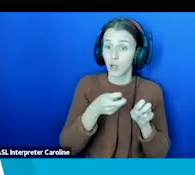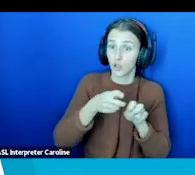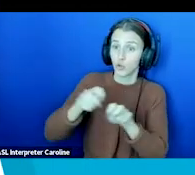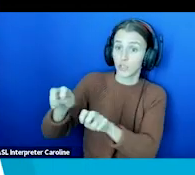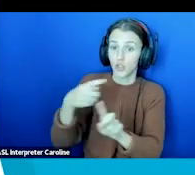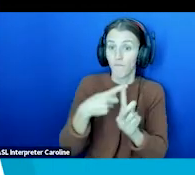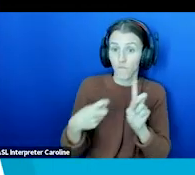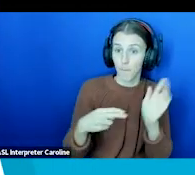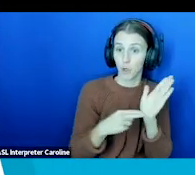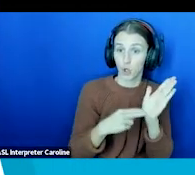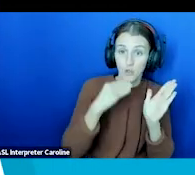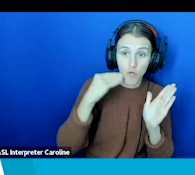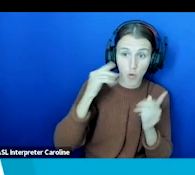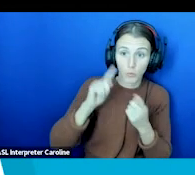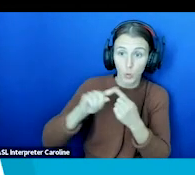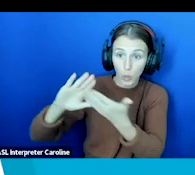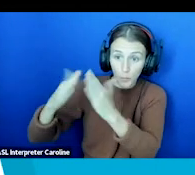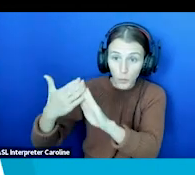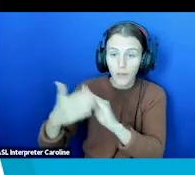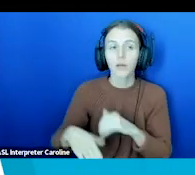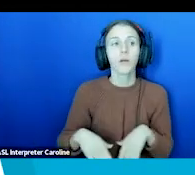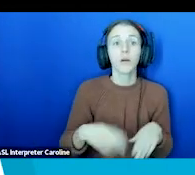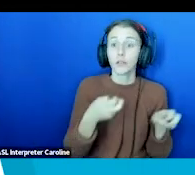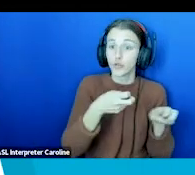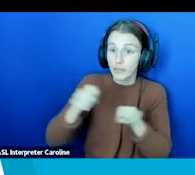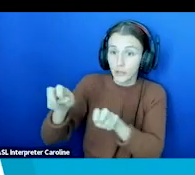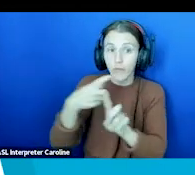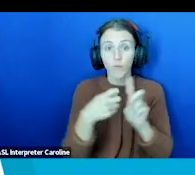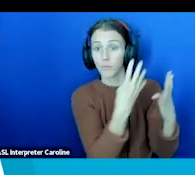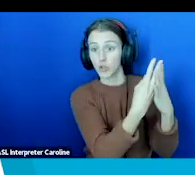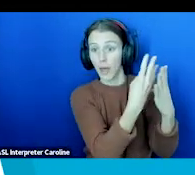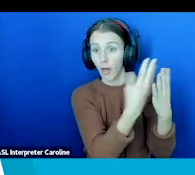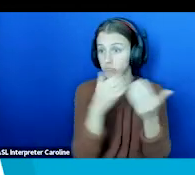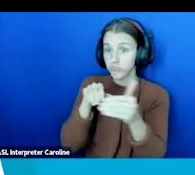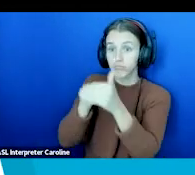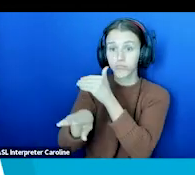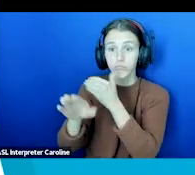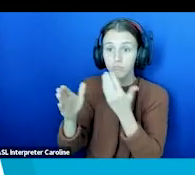AND TRANSITION SUPPORT, WHICH IS SO CRUCIAL, MAYBE FROM A NURSING HOME INTO THE COMMUNITY,